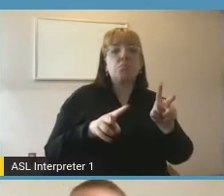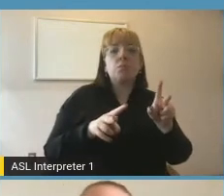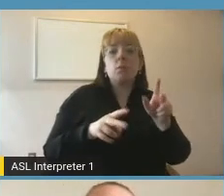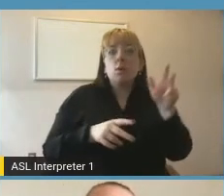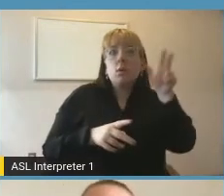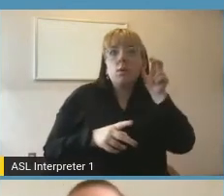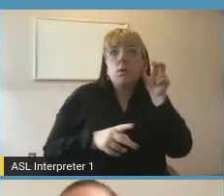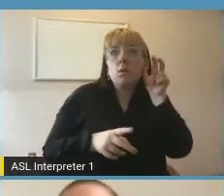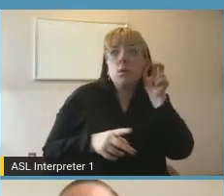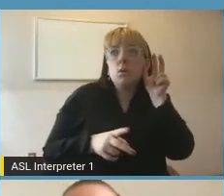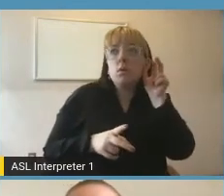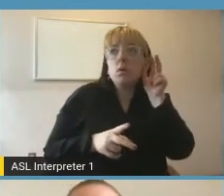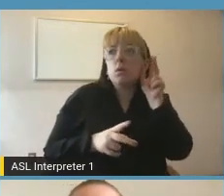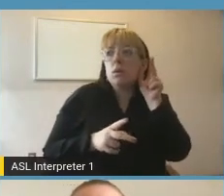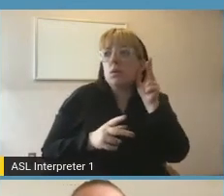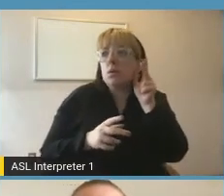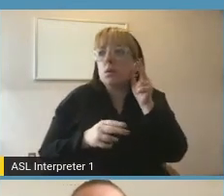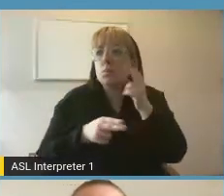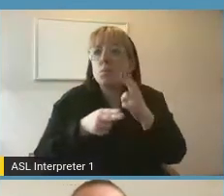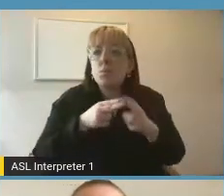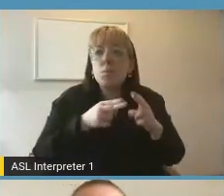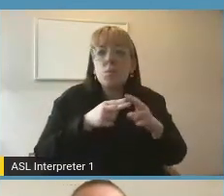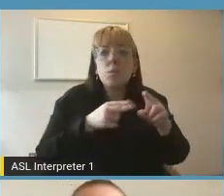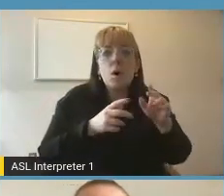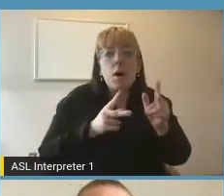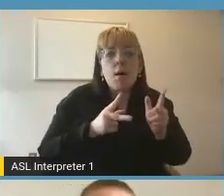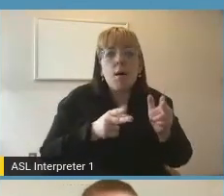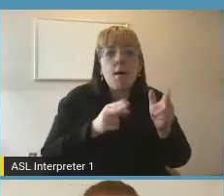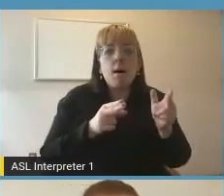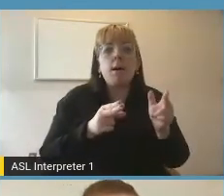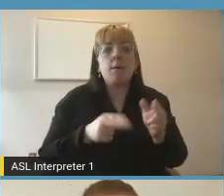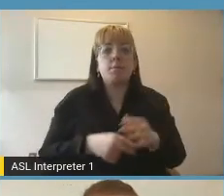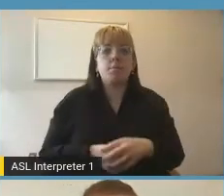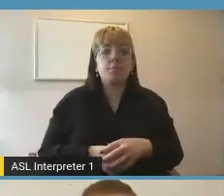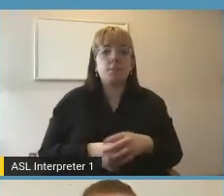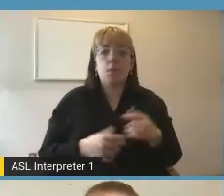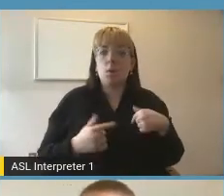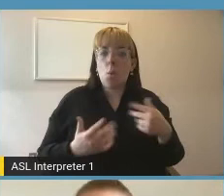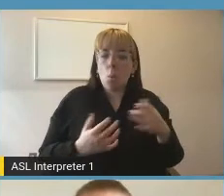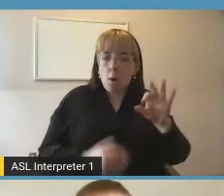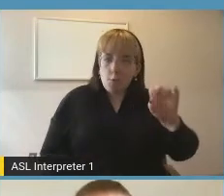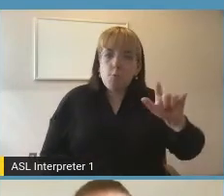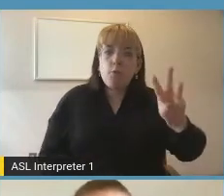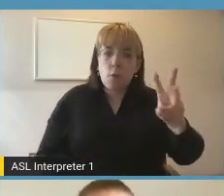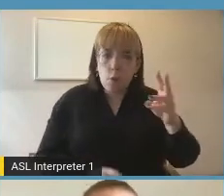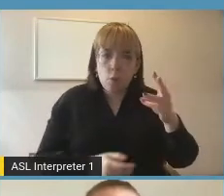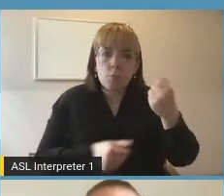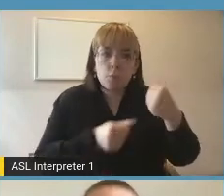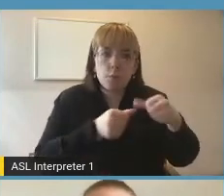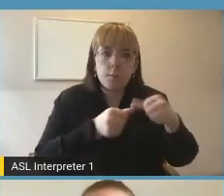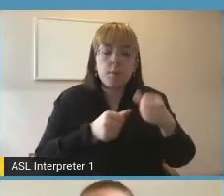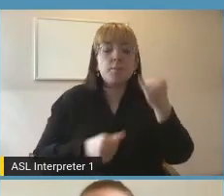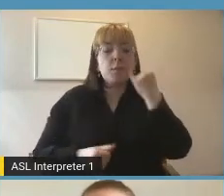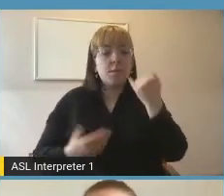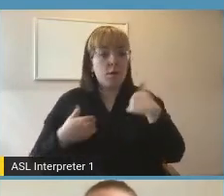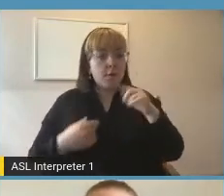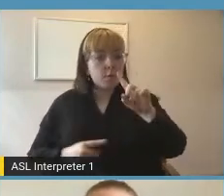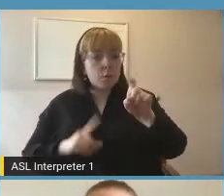edits and overall flow of the story. So that is workflow. Again, if you have questions throw those in the comments now and the moderators